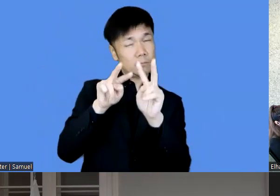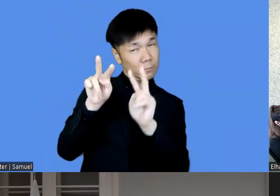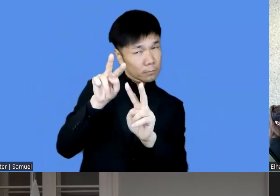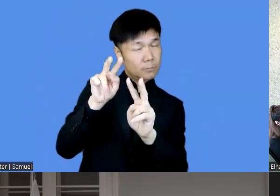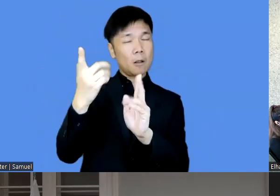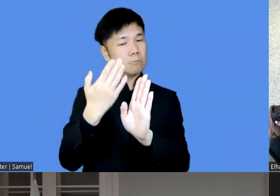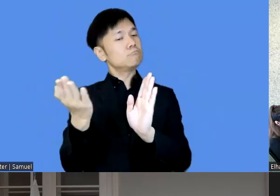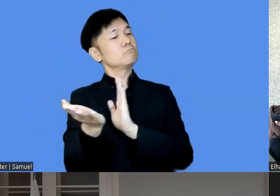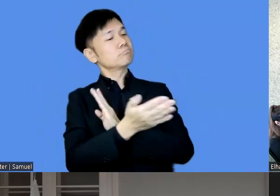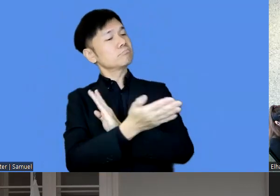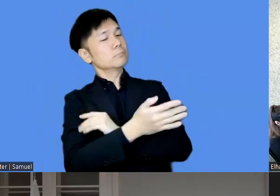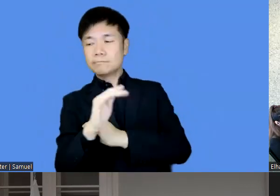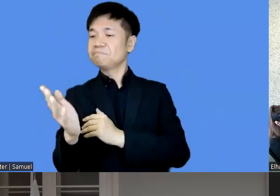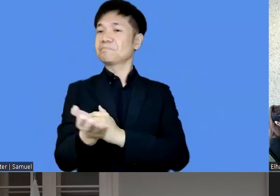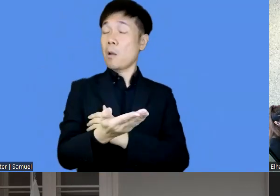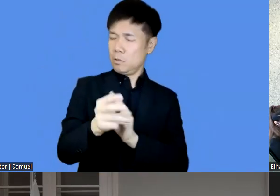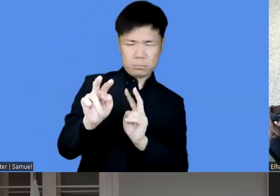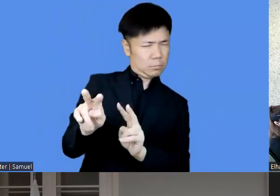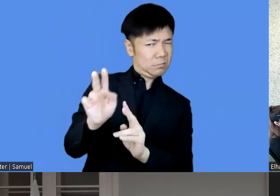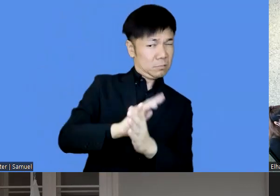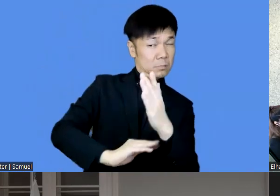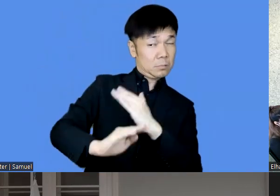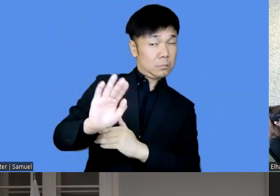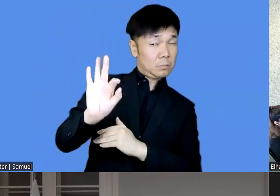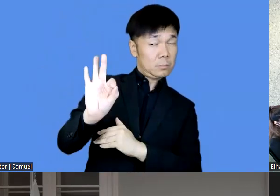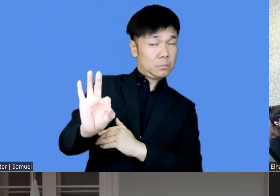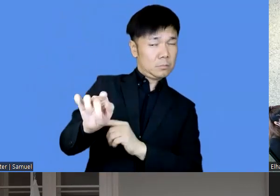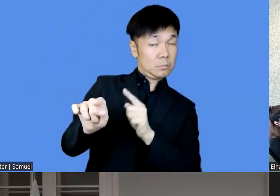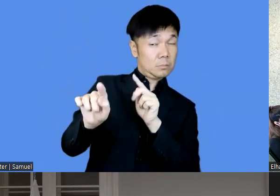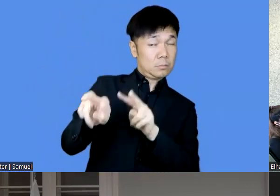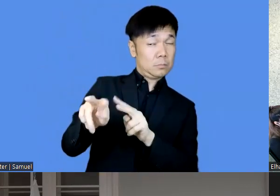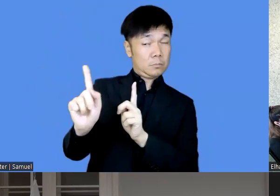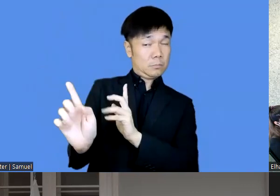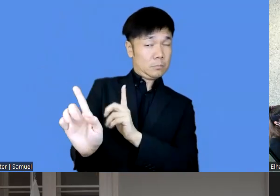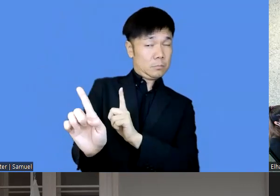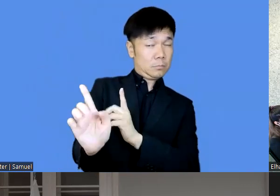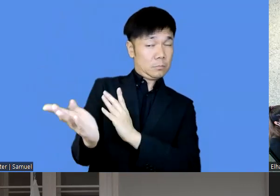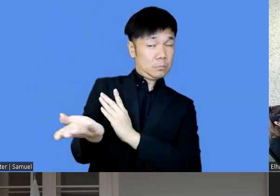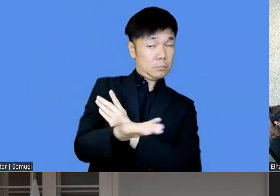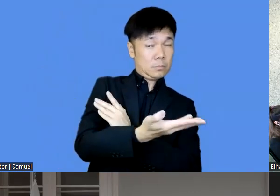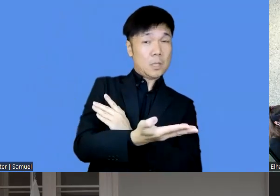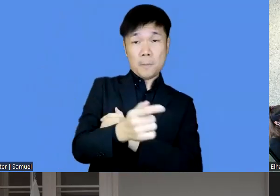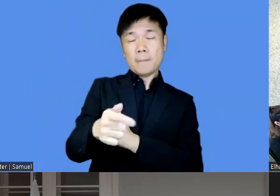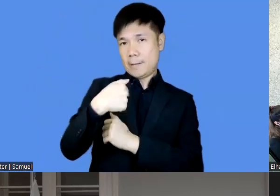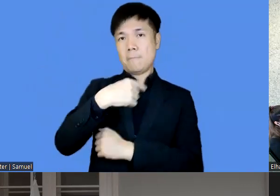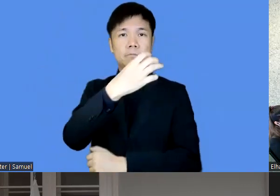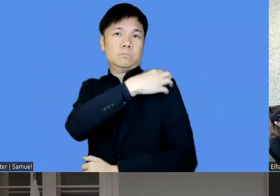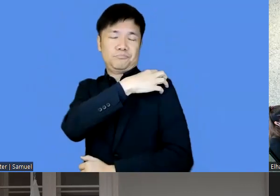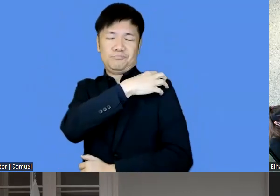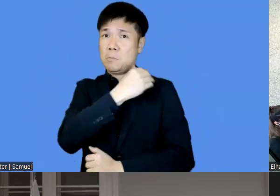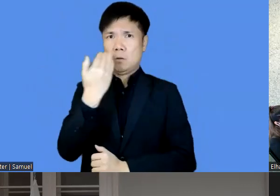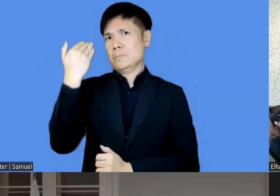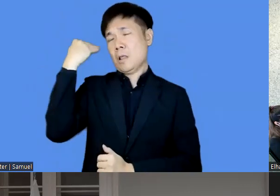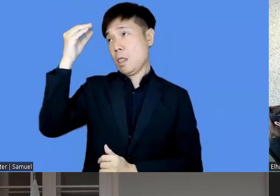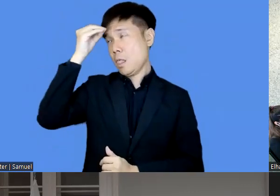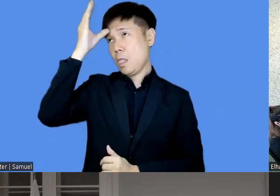in relation to persons with disabilities mostly because of their awareness lacking have meted